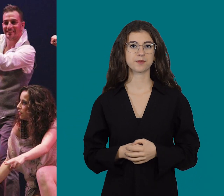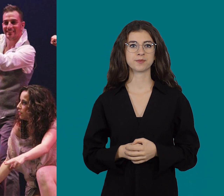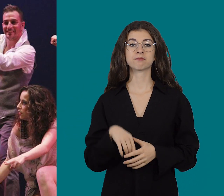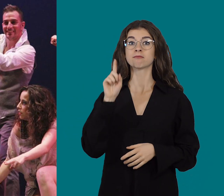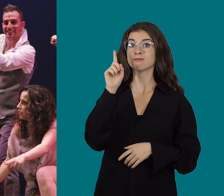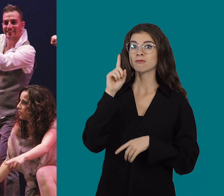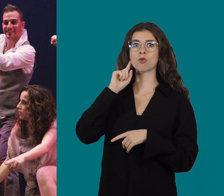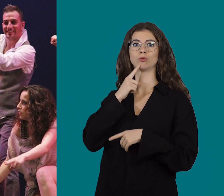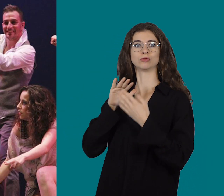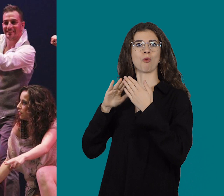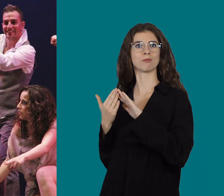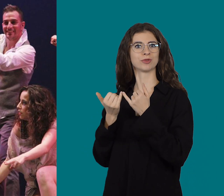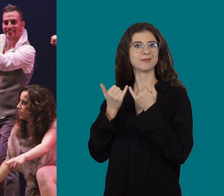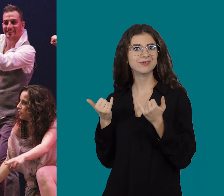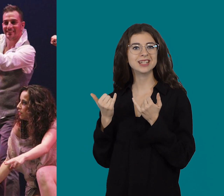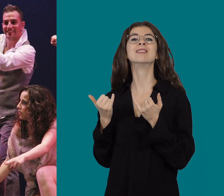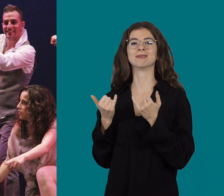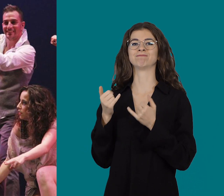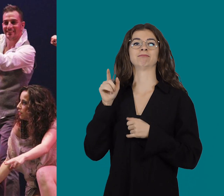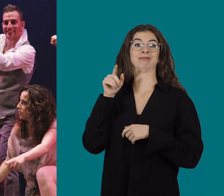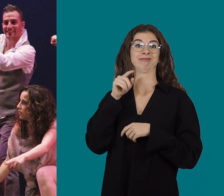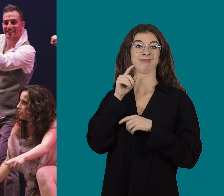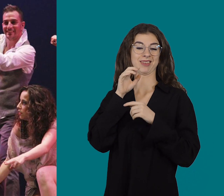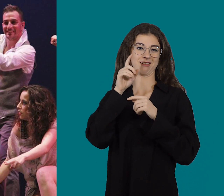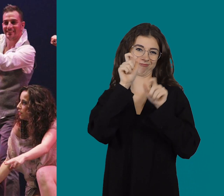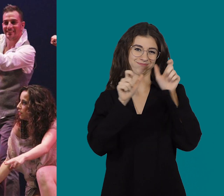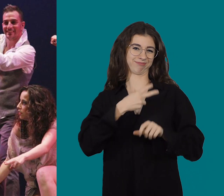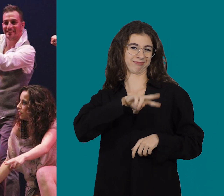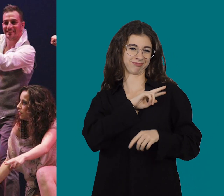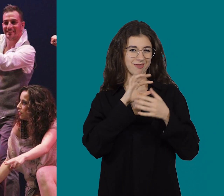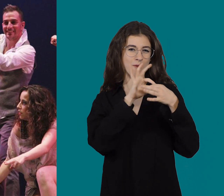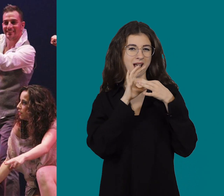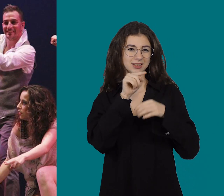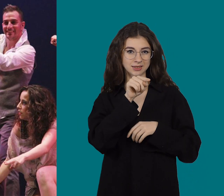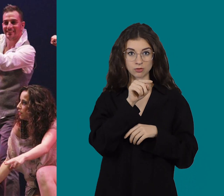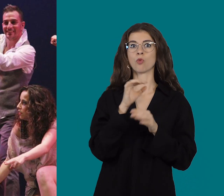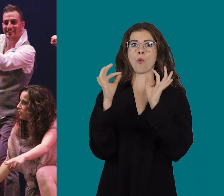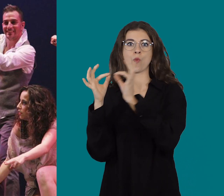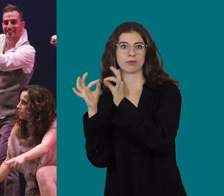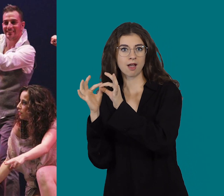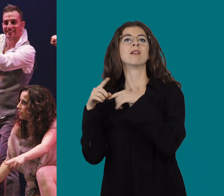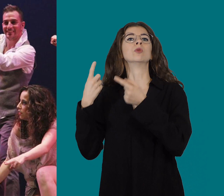Within the deaf community, she is contacted by the organiser